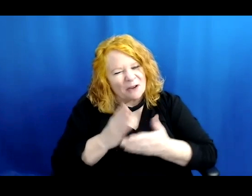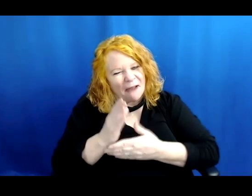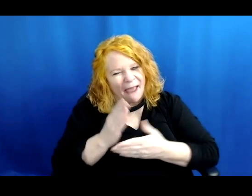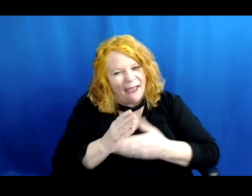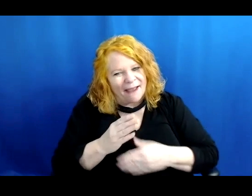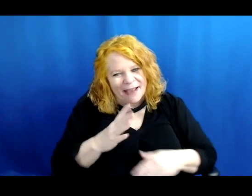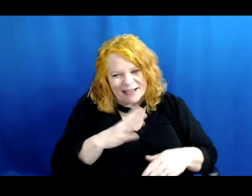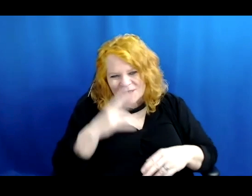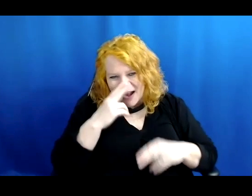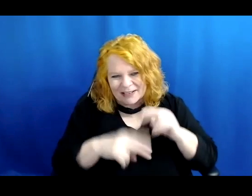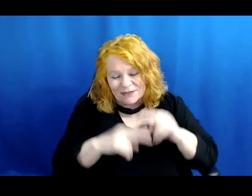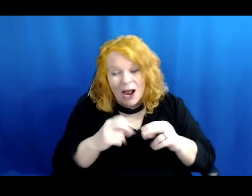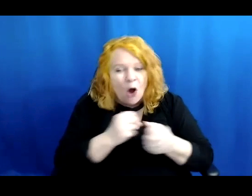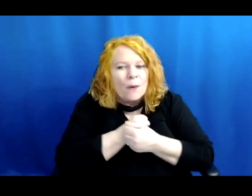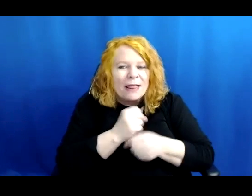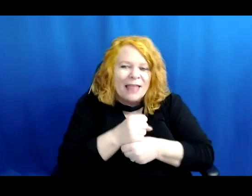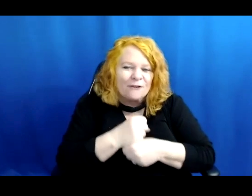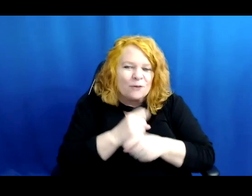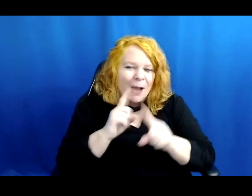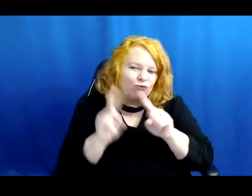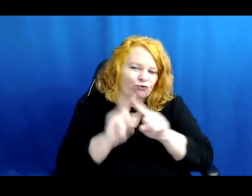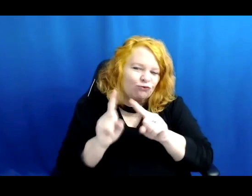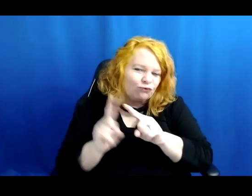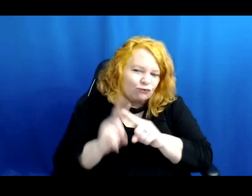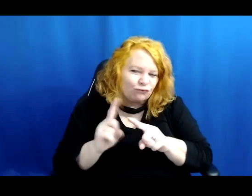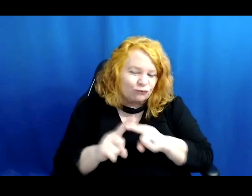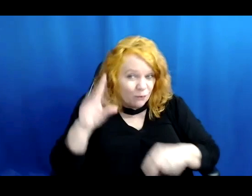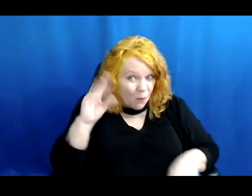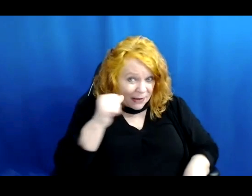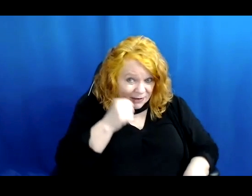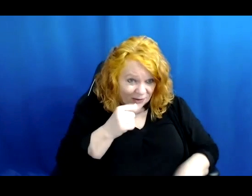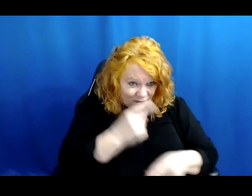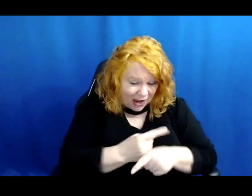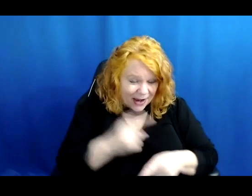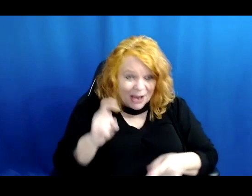We love to make crafts, boys and girls. You need a piece of paper that is going to